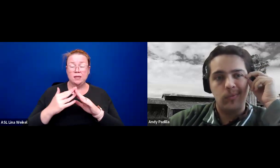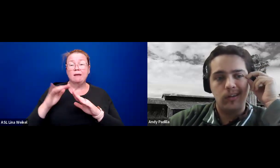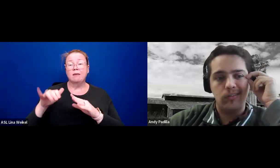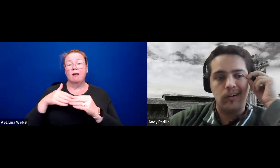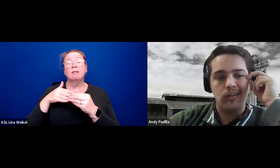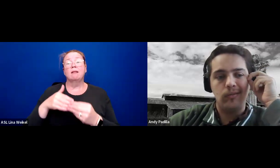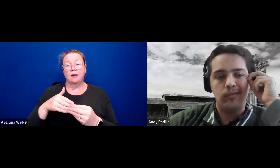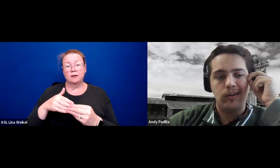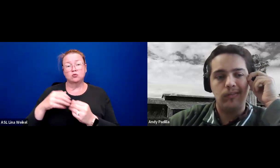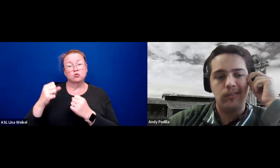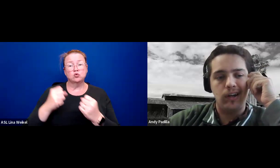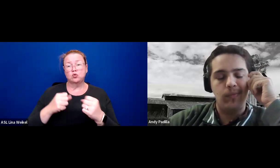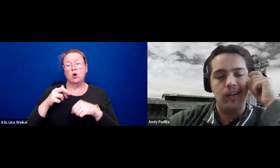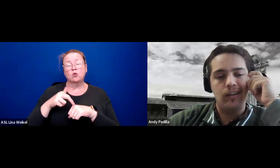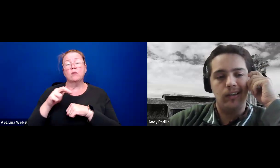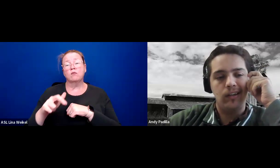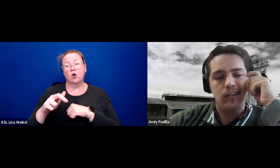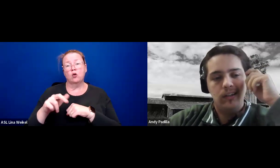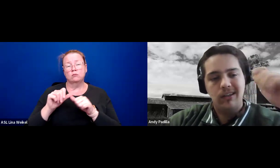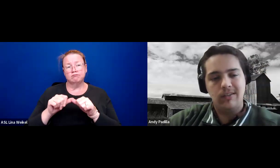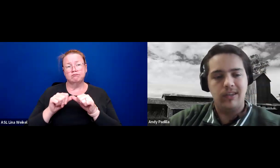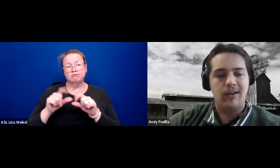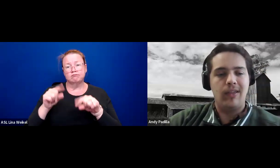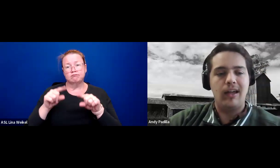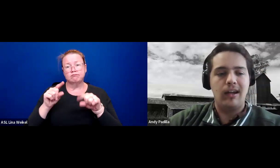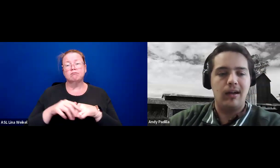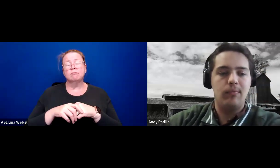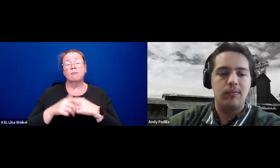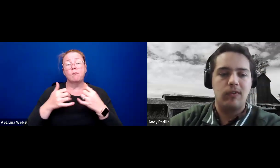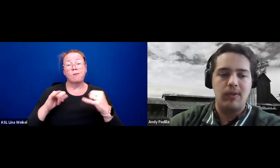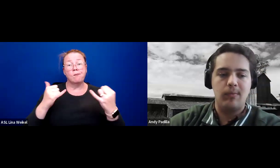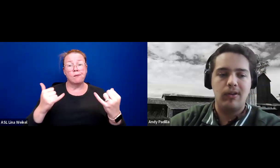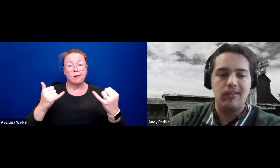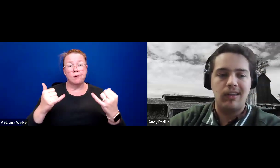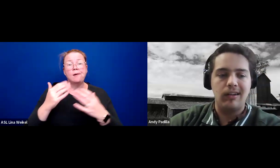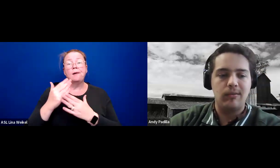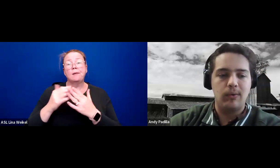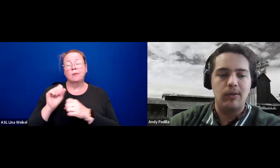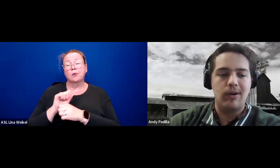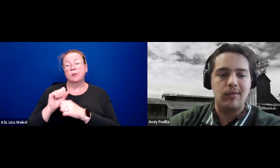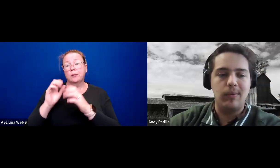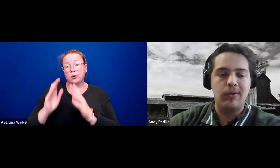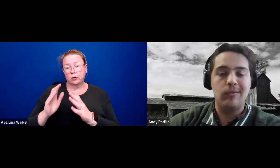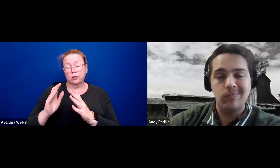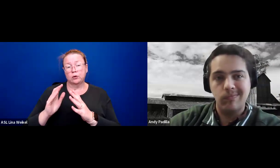Andy Padilla: pretty strong referral stream that Andy Padilla: even now that some of the employees that were the direct people you've